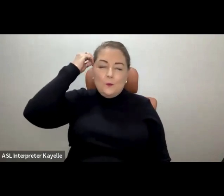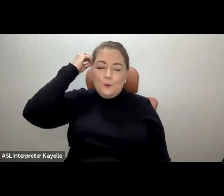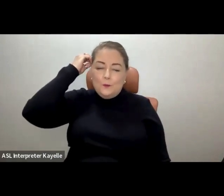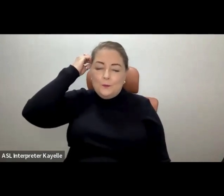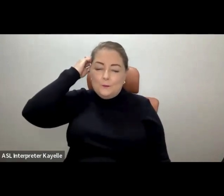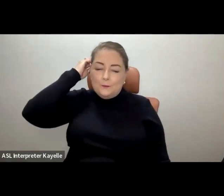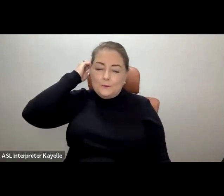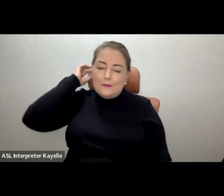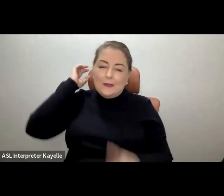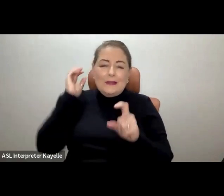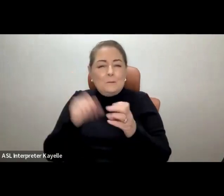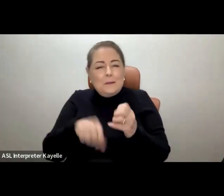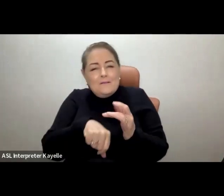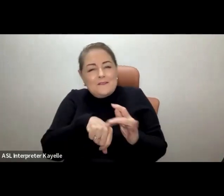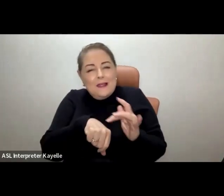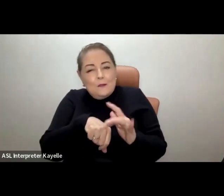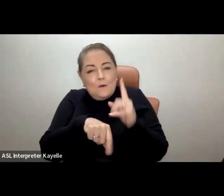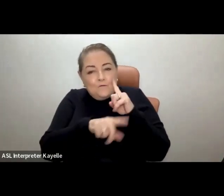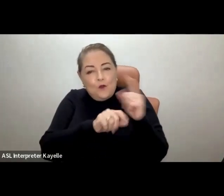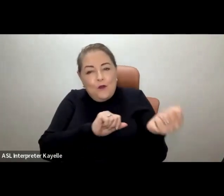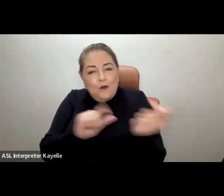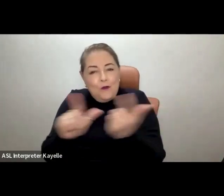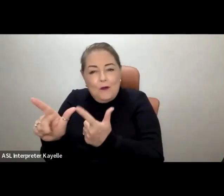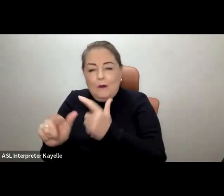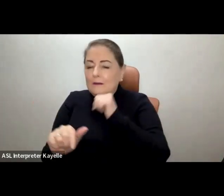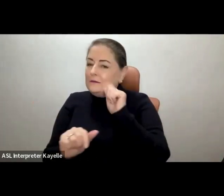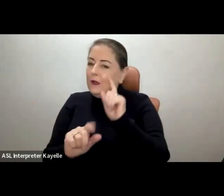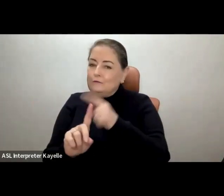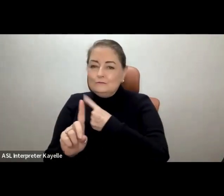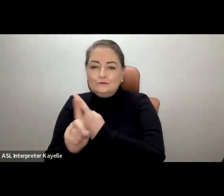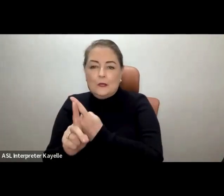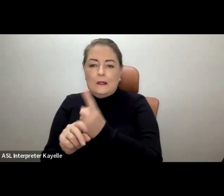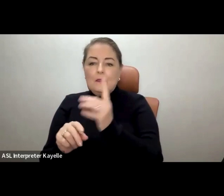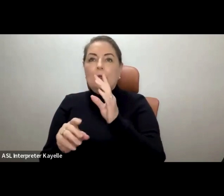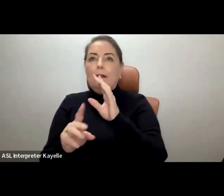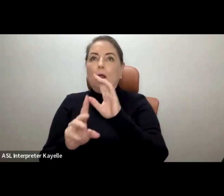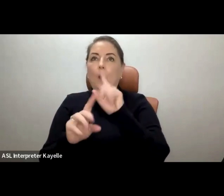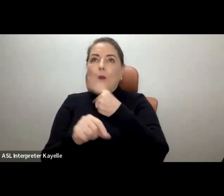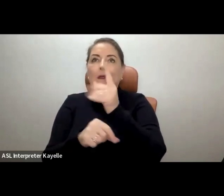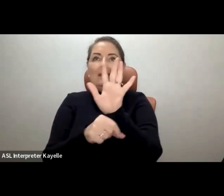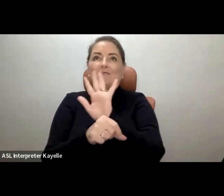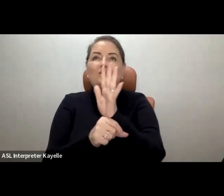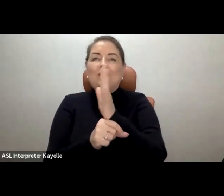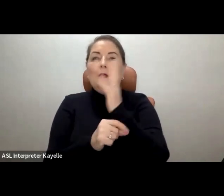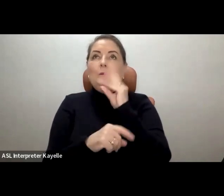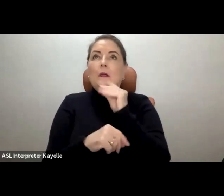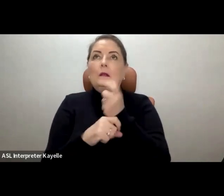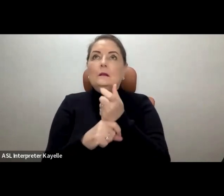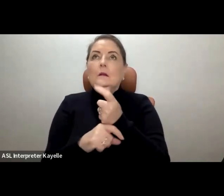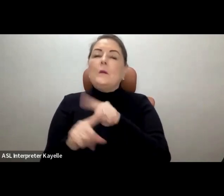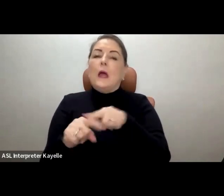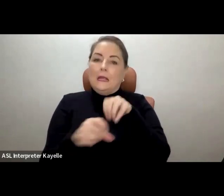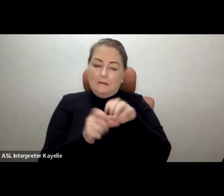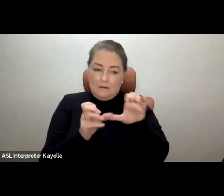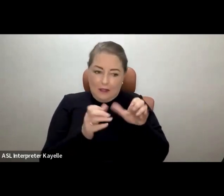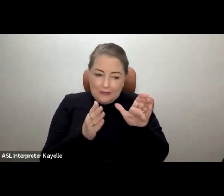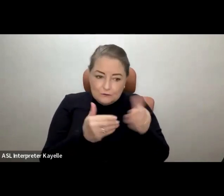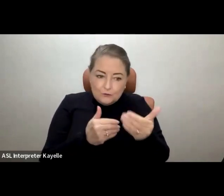available to everybody, and not just the film experience. So on the classroom level, make sure that that's happening